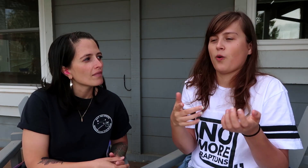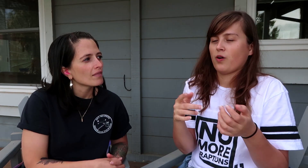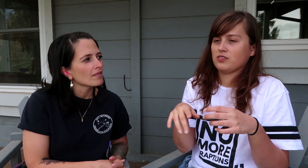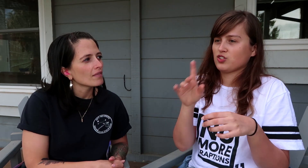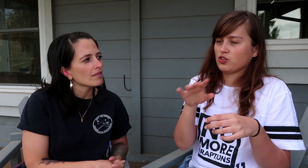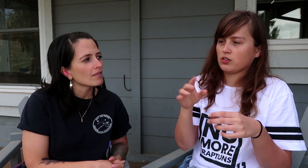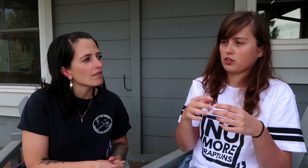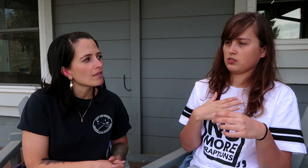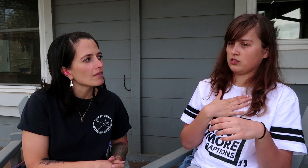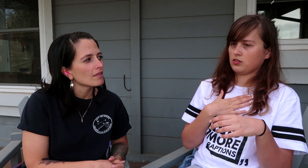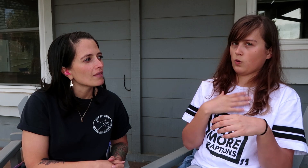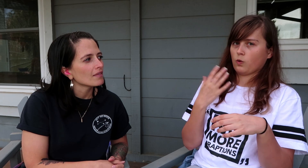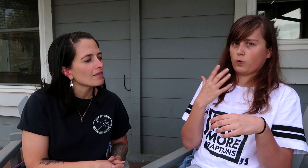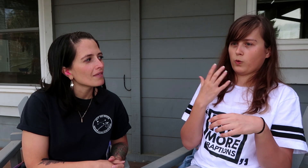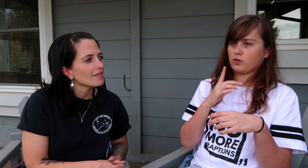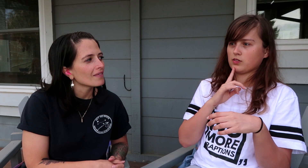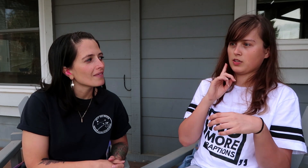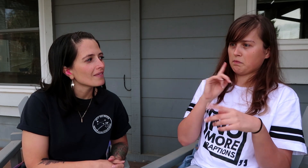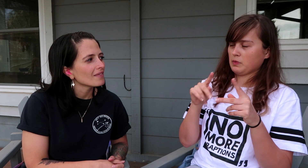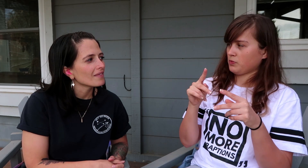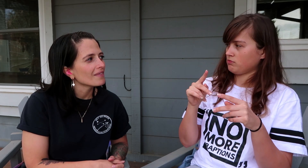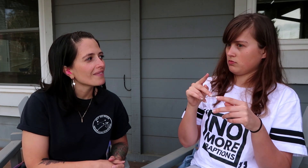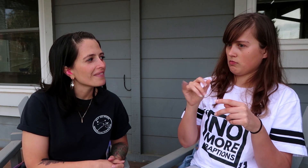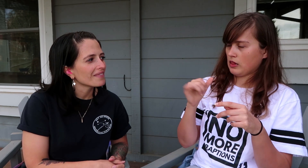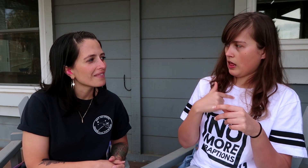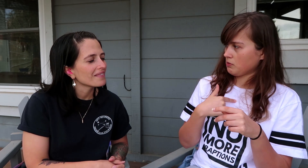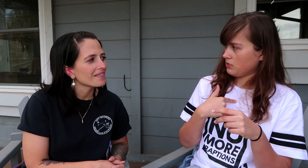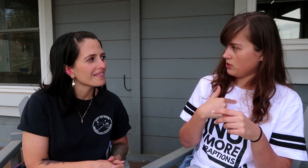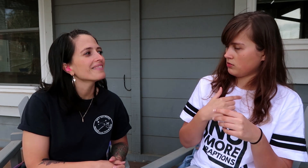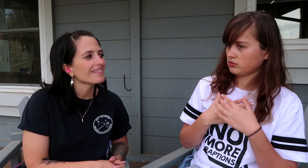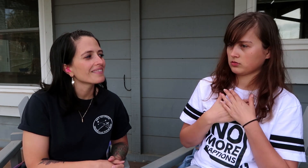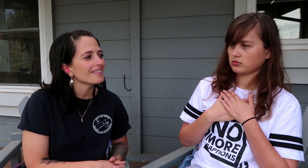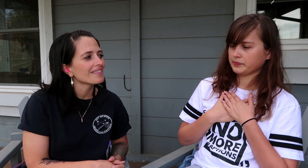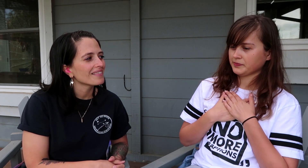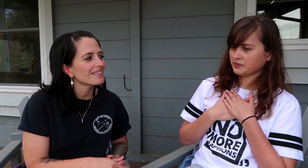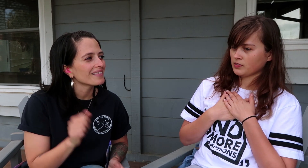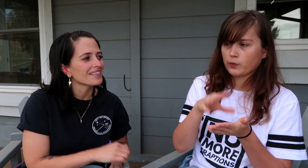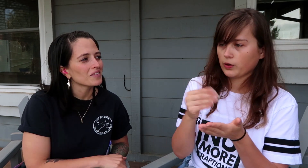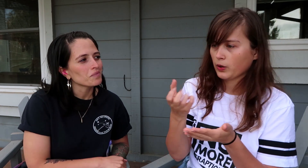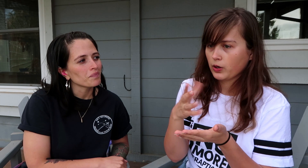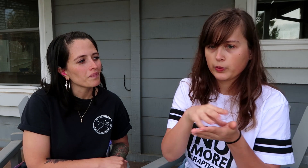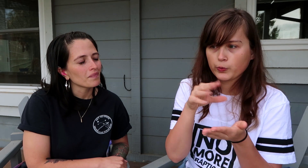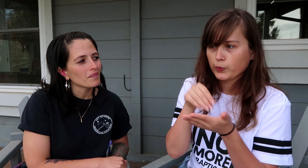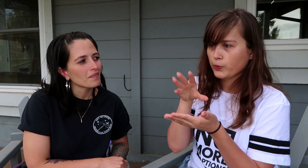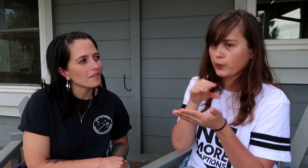So when I found that I was like, "Woah!! Deaf people, like me??" (Gasp) Then I wanted to learn more about